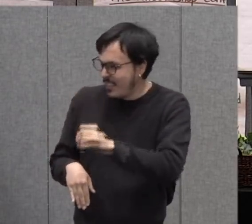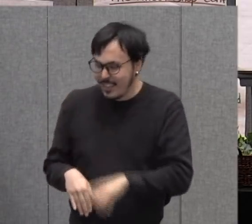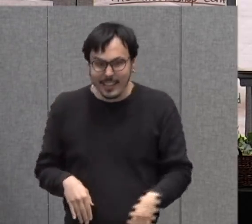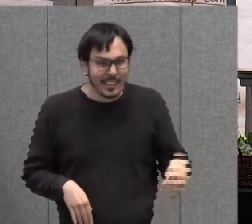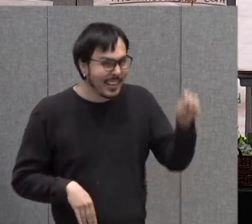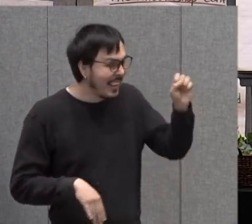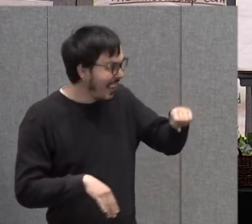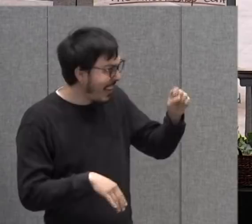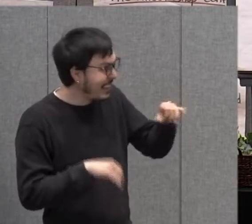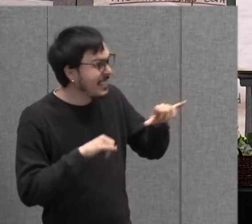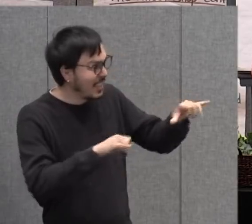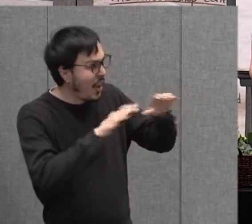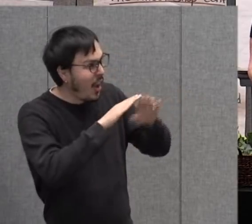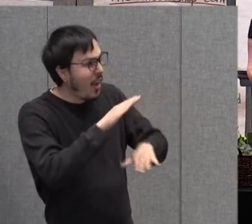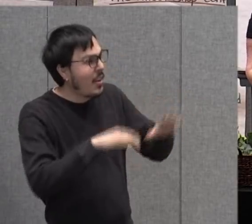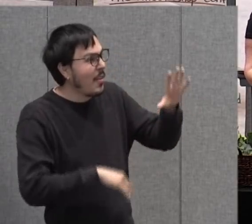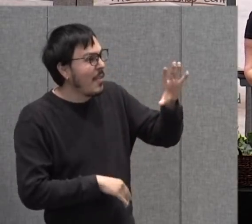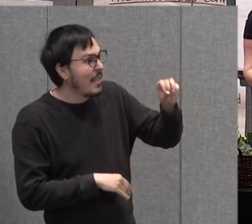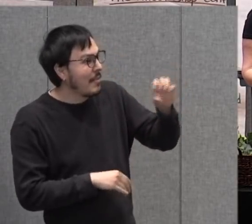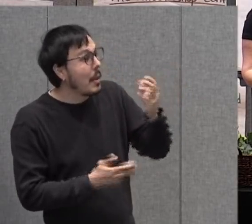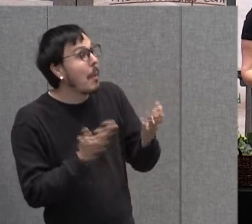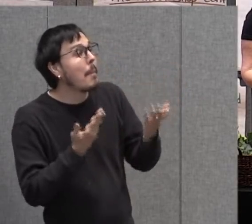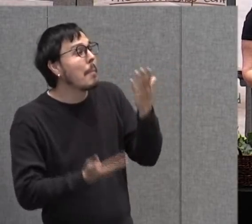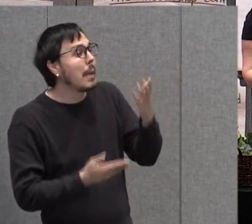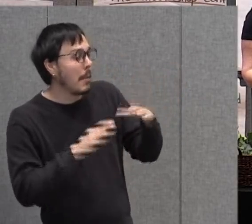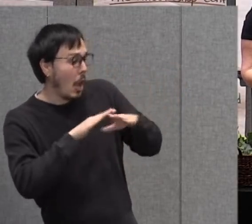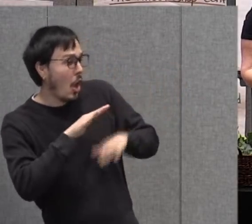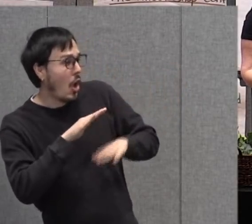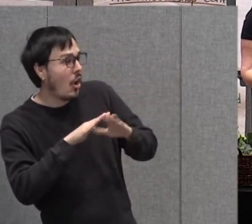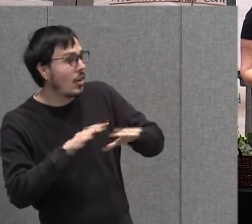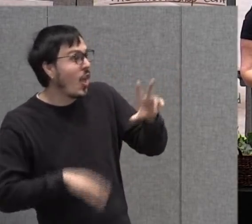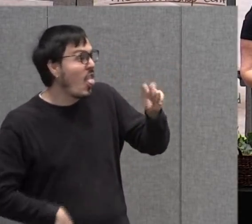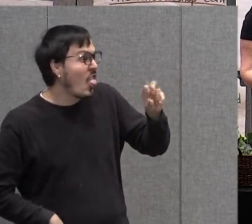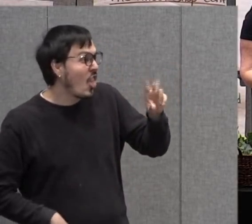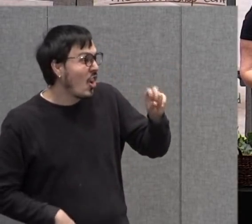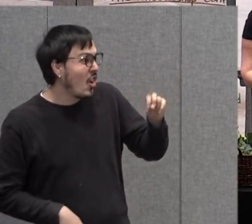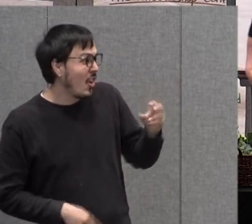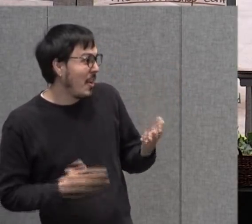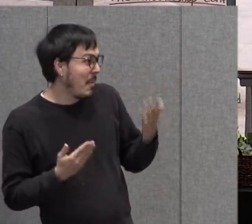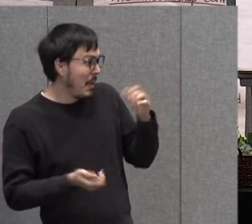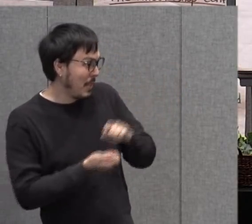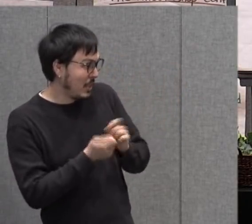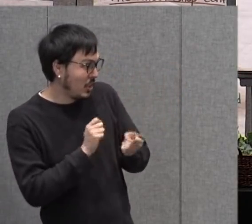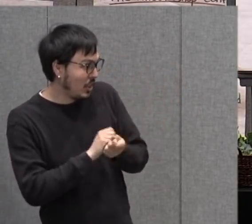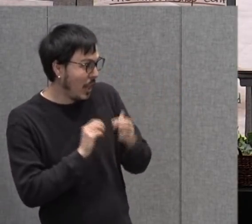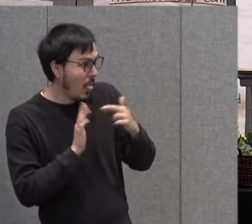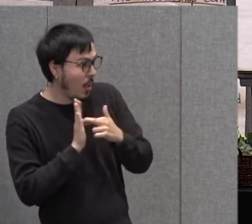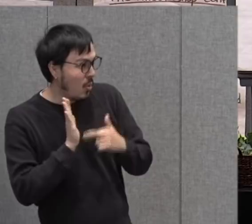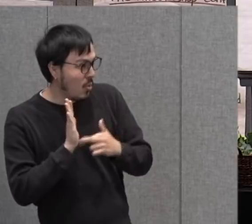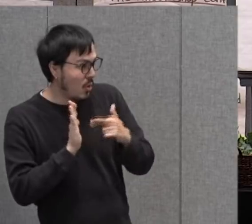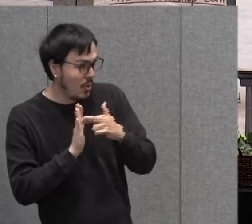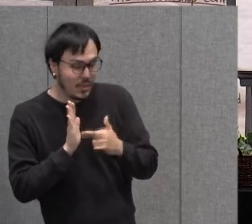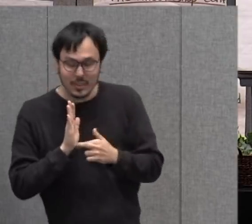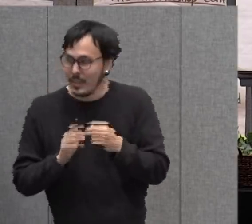I think maybe we should have done 30 or less maybe. Maybe the game what we could do how many more, more or less than thirty.